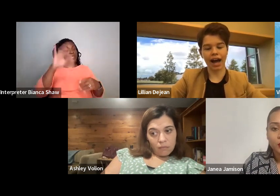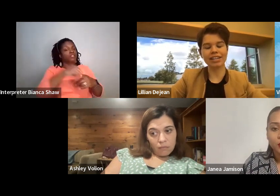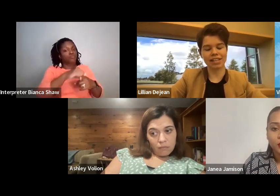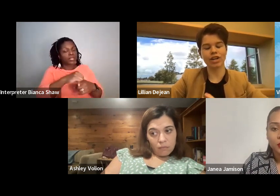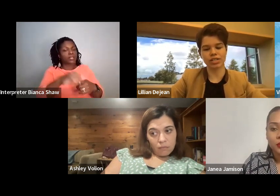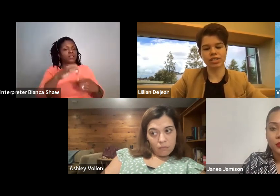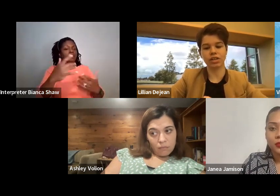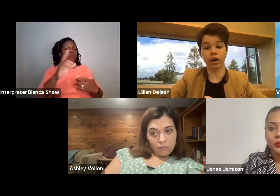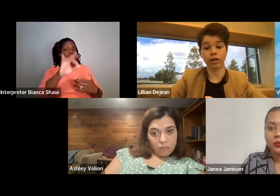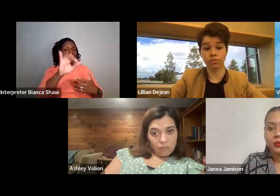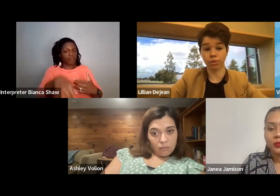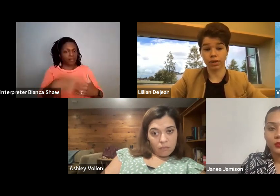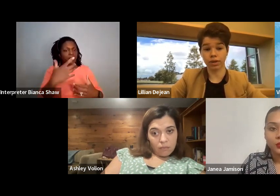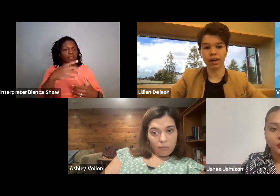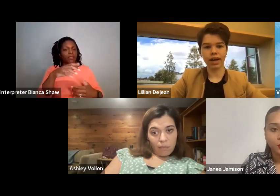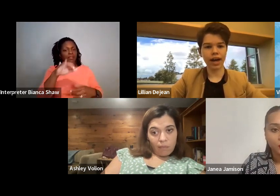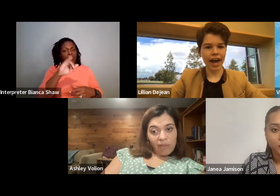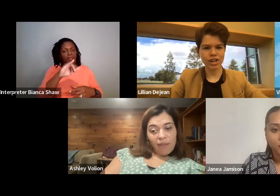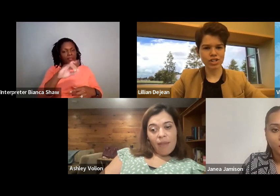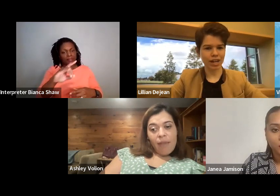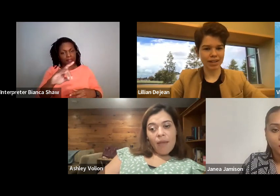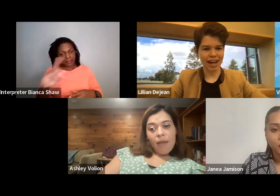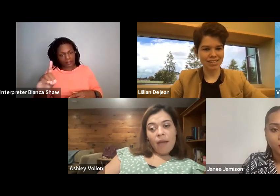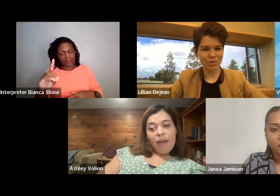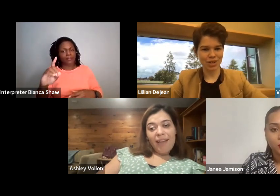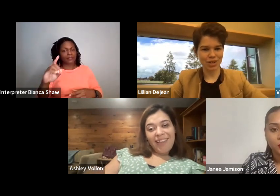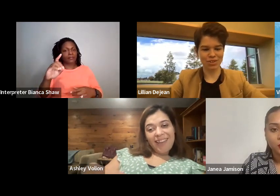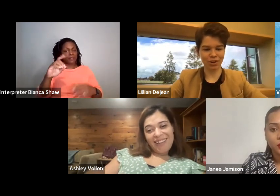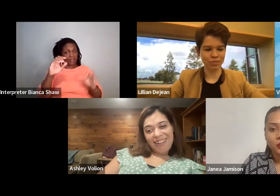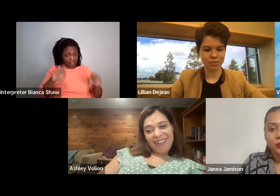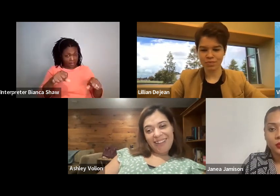I slash dd on voting Ashley i'm gonna ask this question of you.